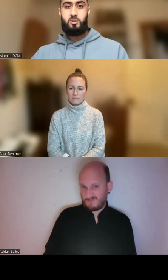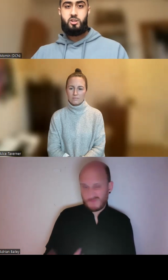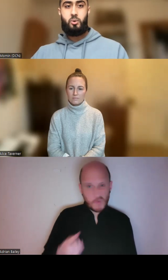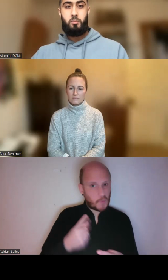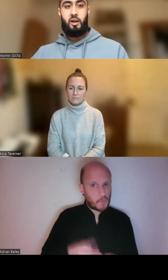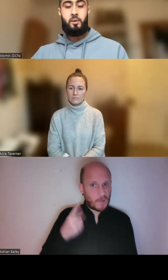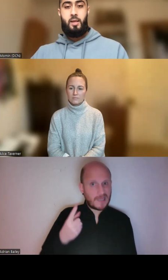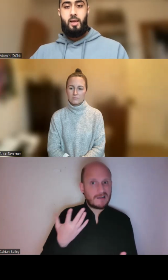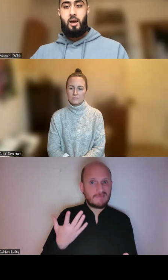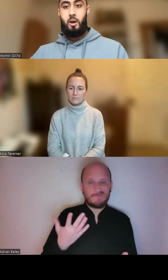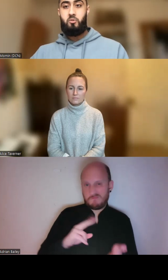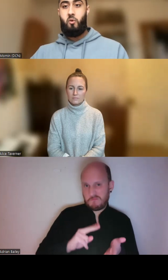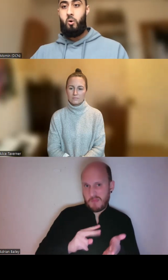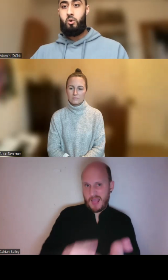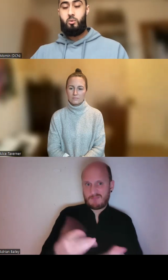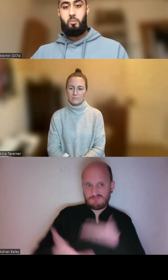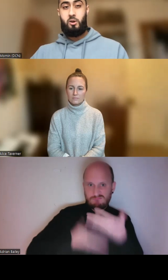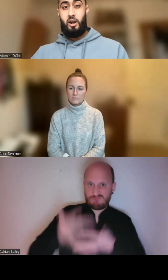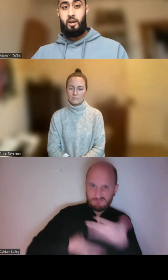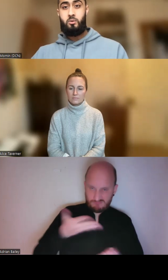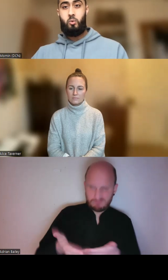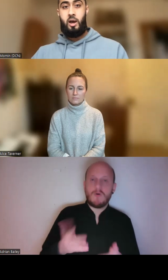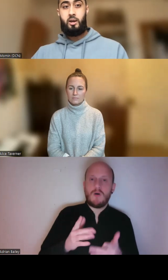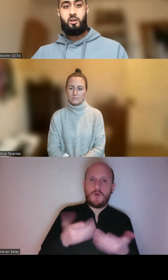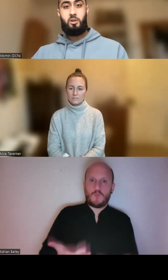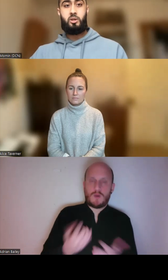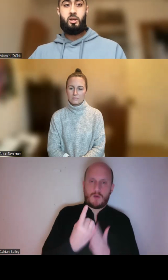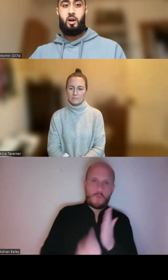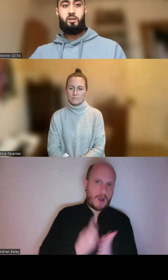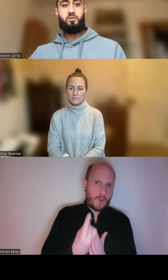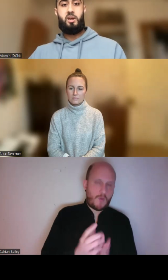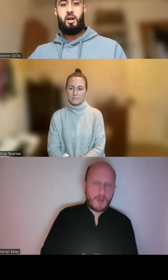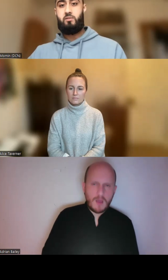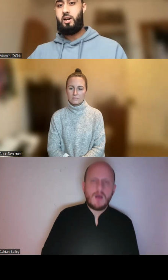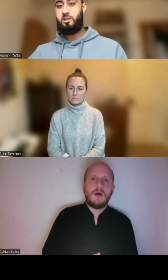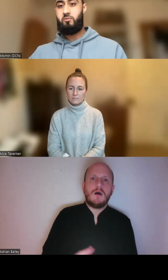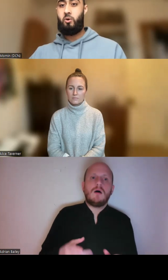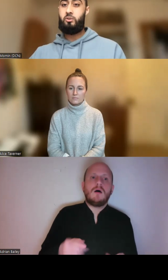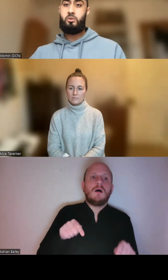Just a quick plan for the webinar ahead. We're going to be looking at, is paid advertising for you,